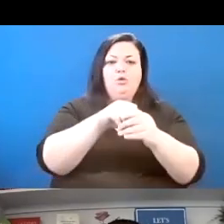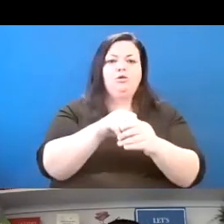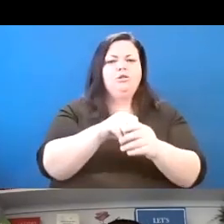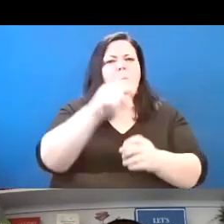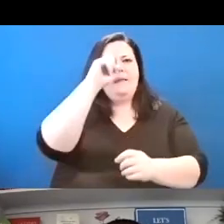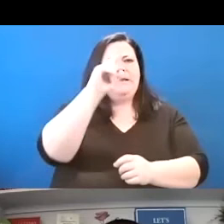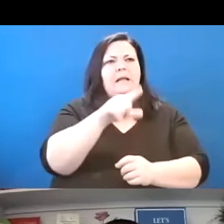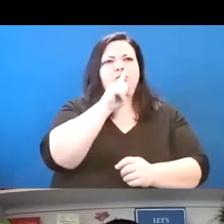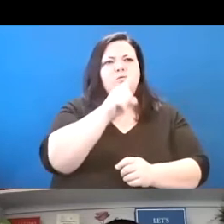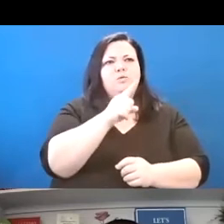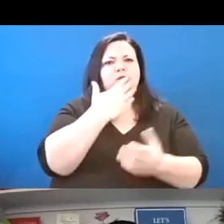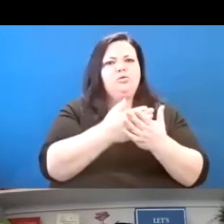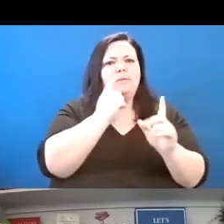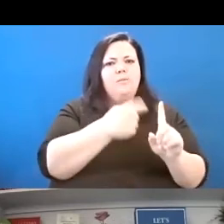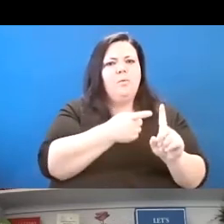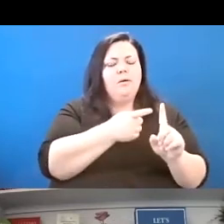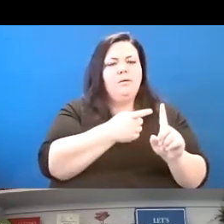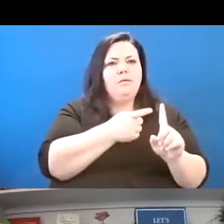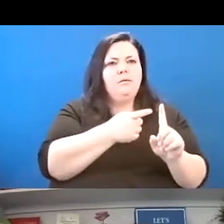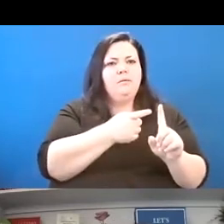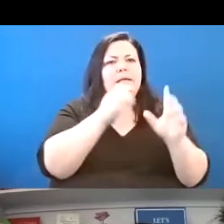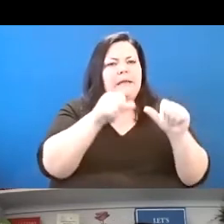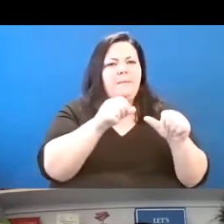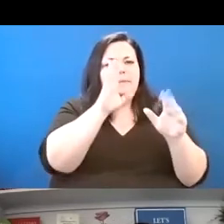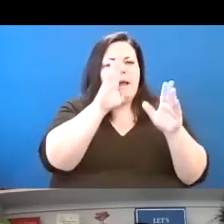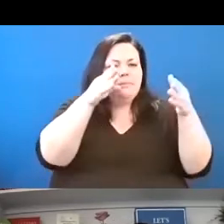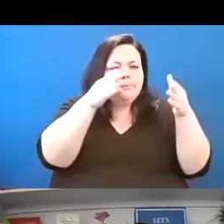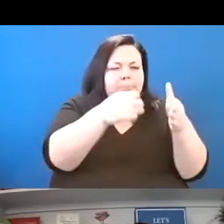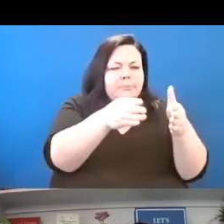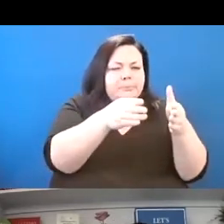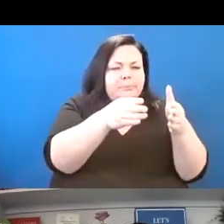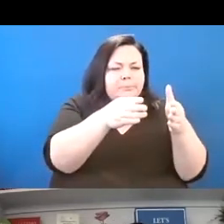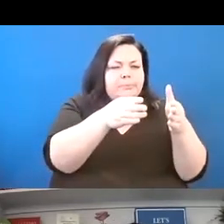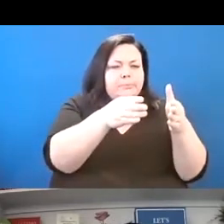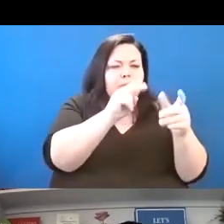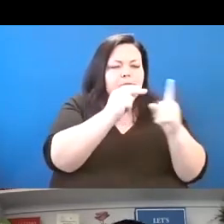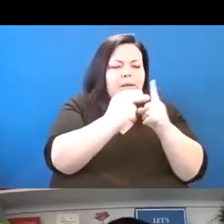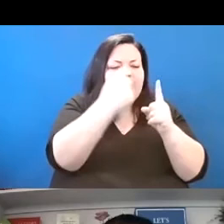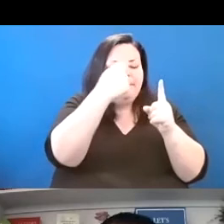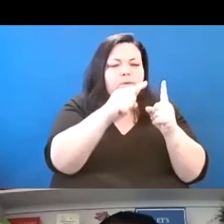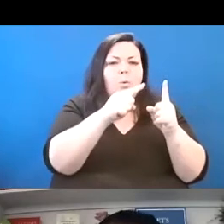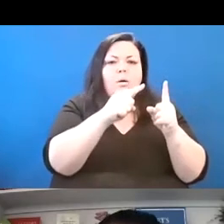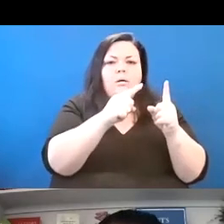point that it can be a narrow perspective of fan fiction to say that it is only self-insertion